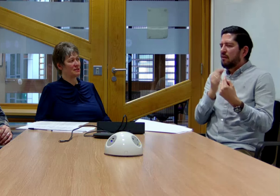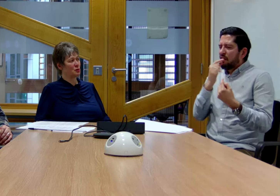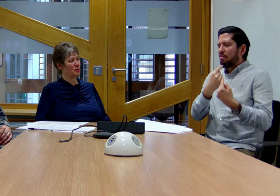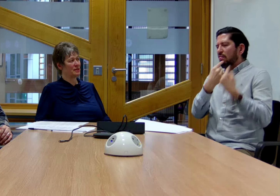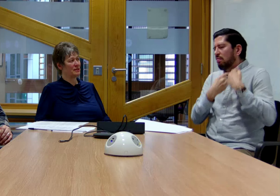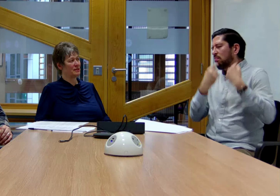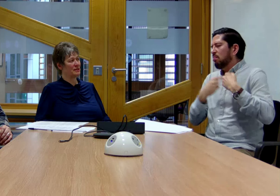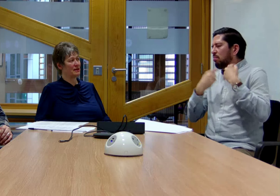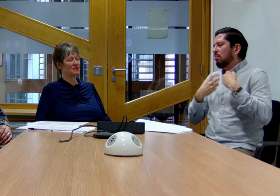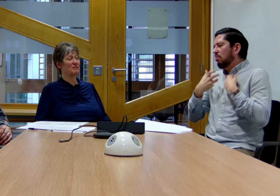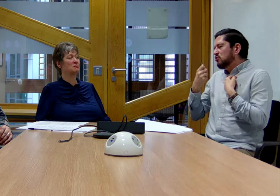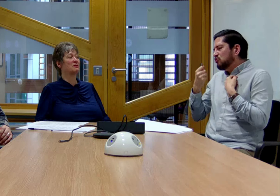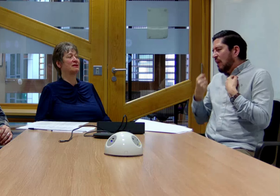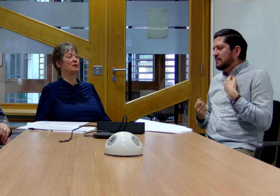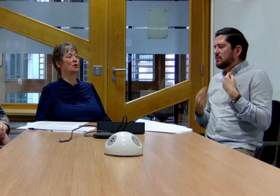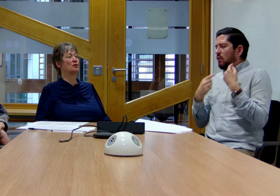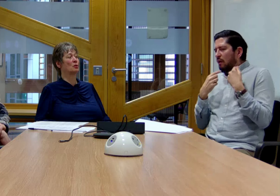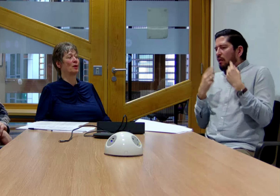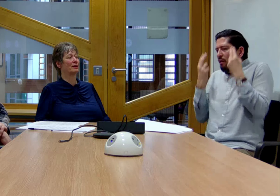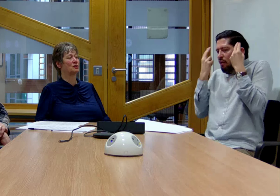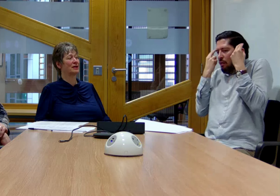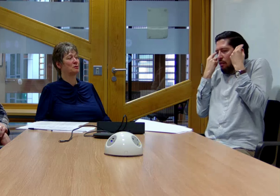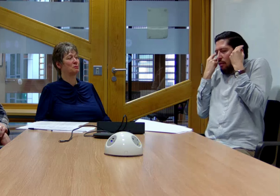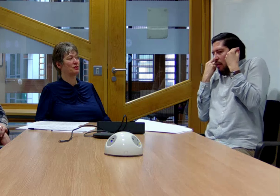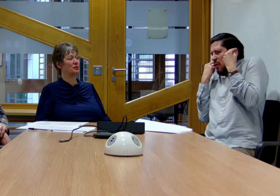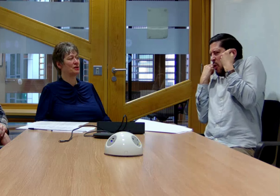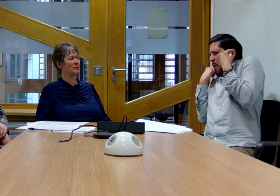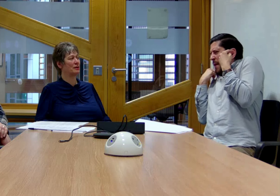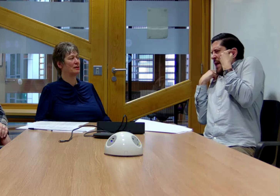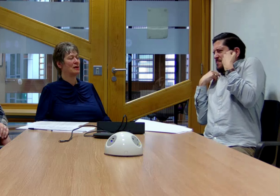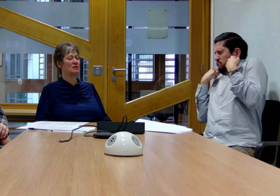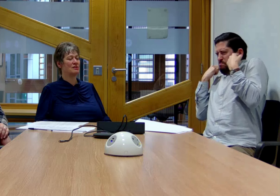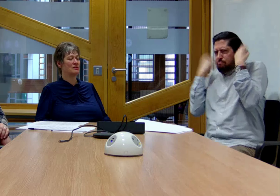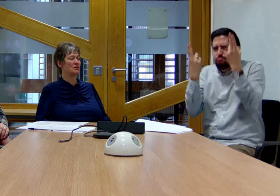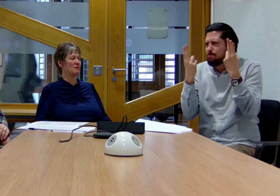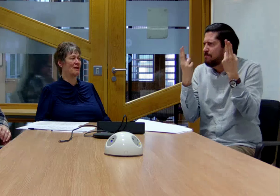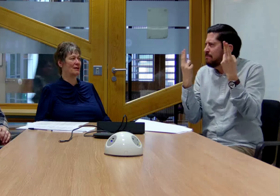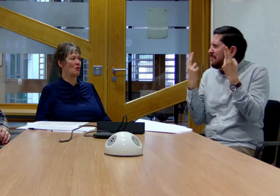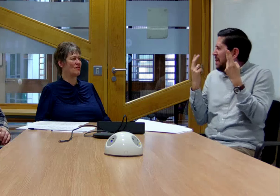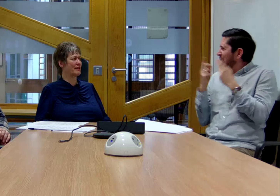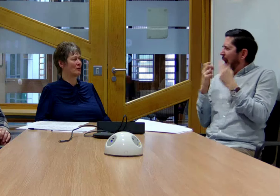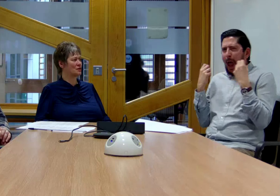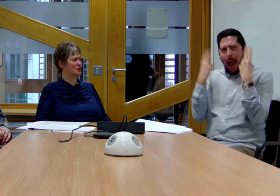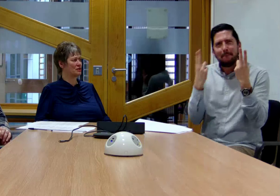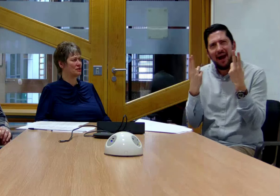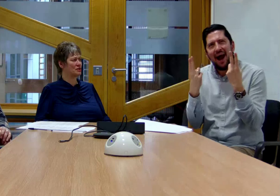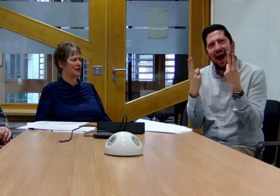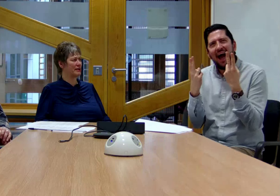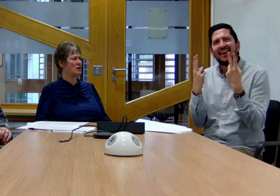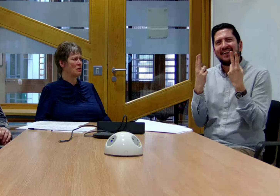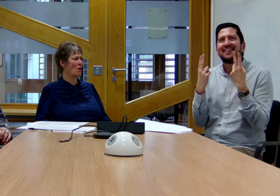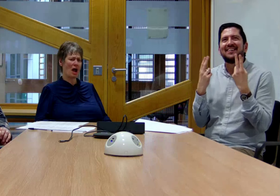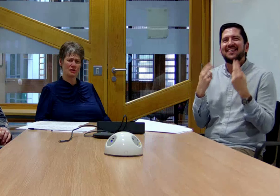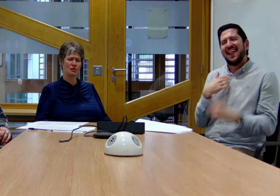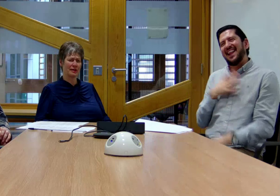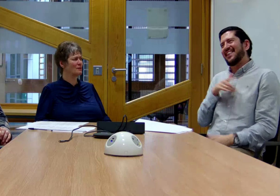getting on your wick or trying to put you down and you sort of back off and then all